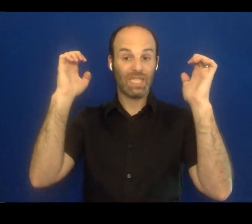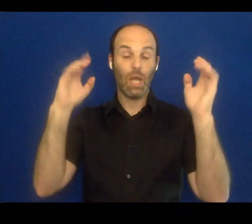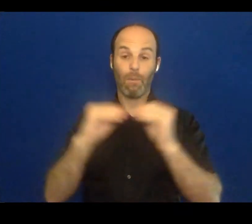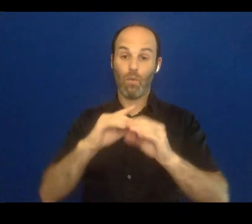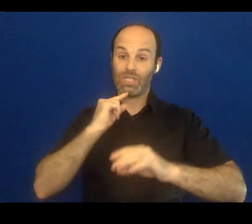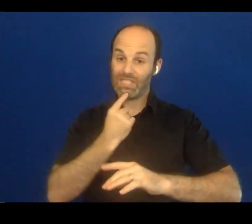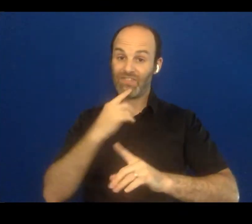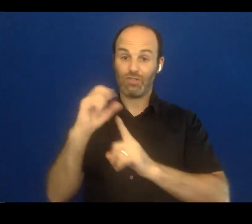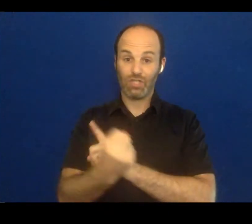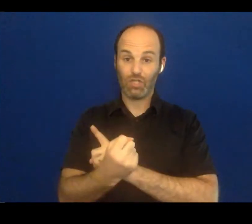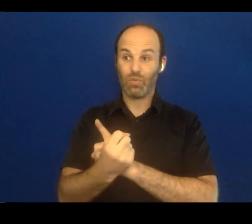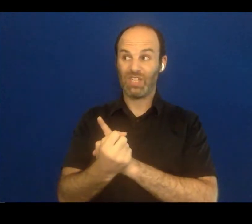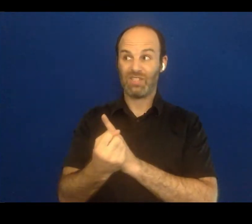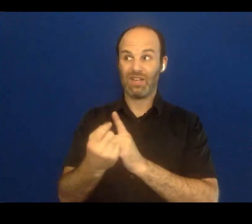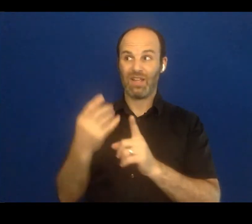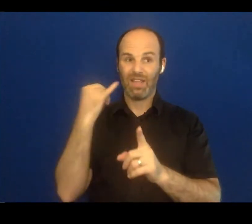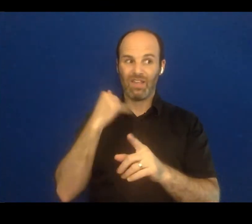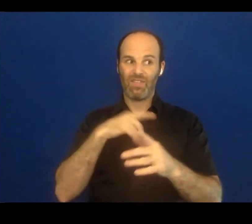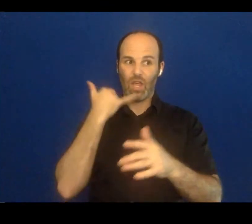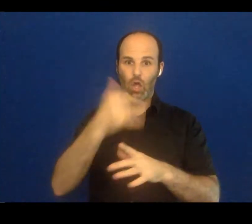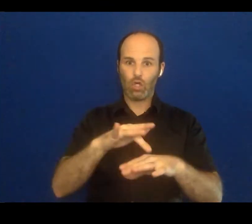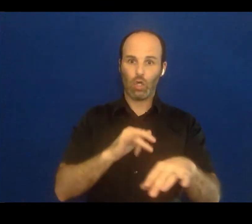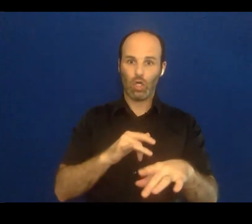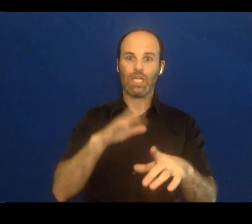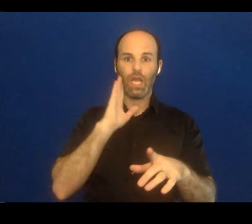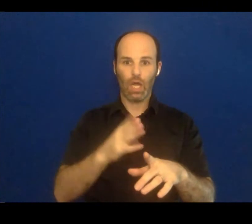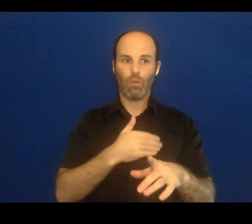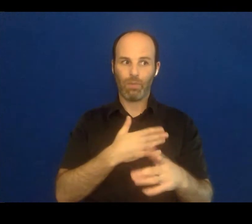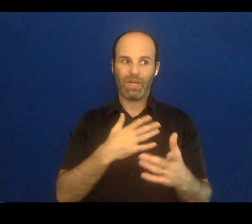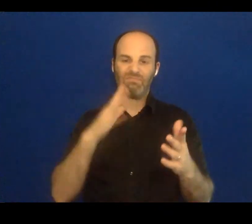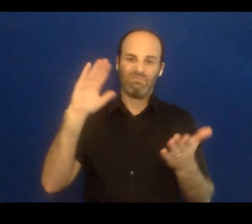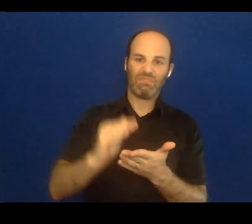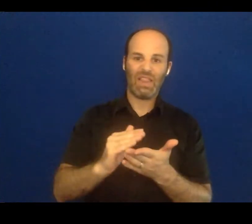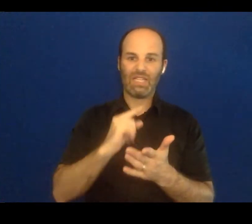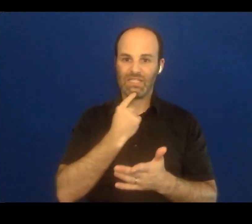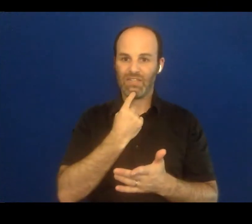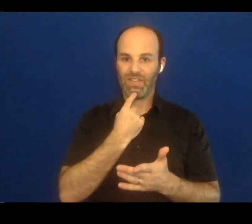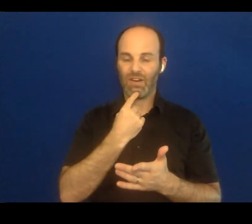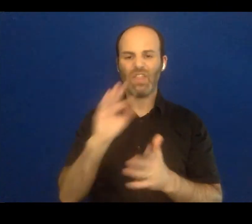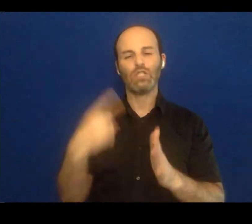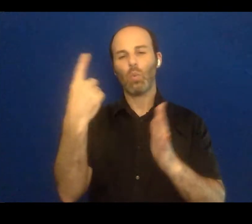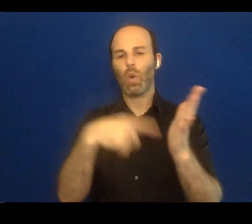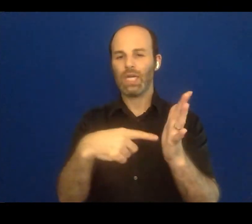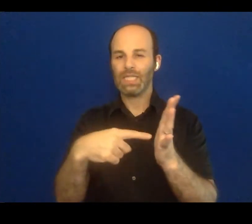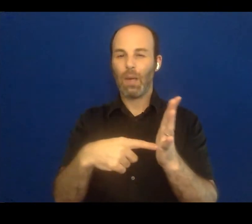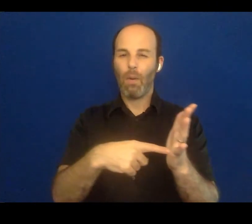IN A SEVERE CONDITION. IT IS SOMETHING, THAT IS JUST ONE EXAMPLE, BUT ACROSS A LOT OF